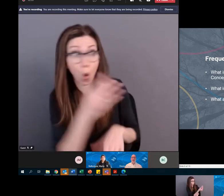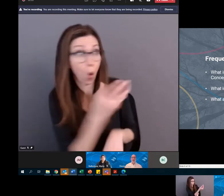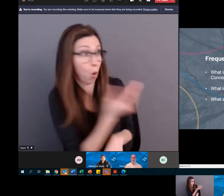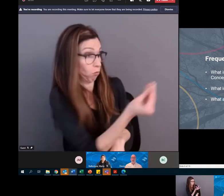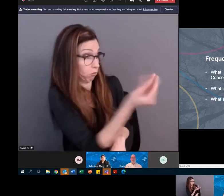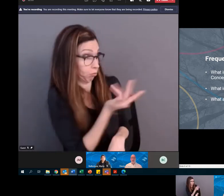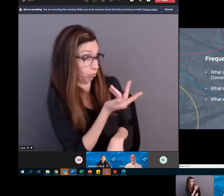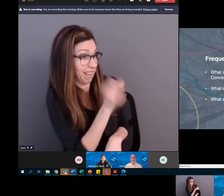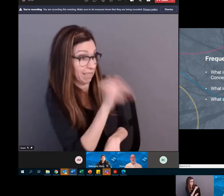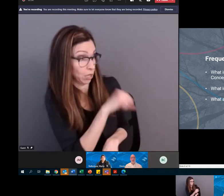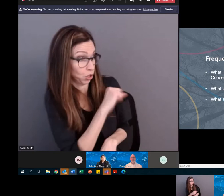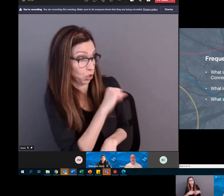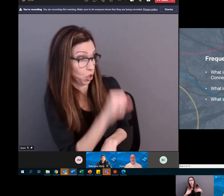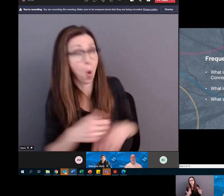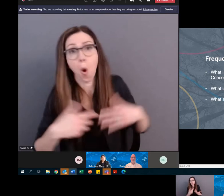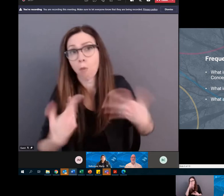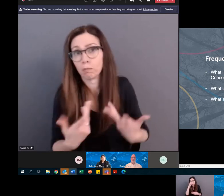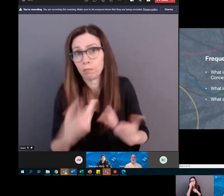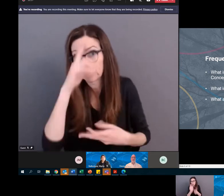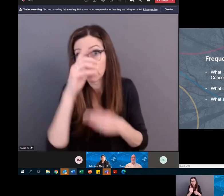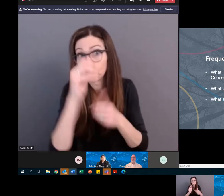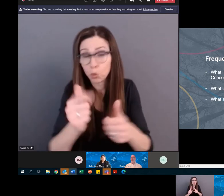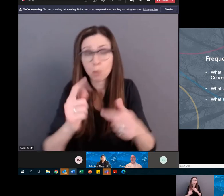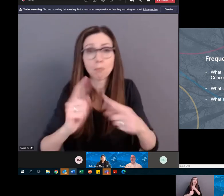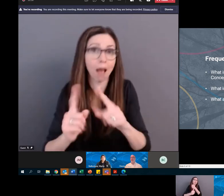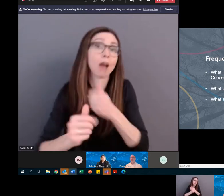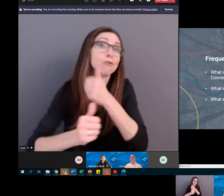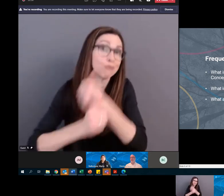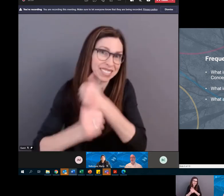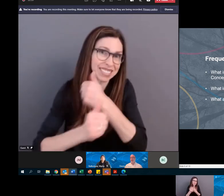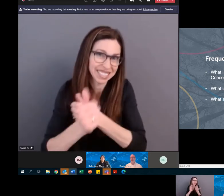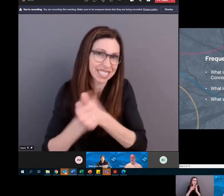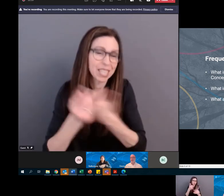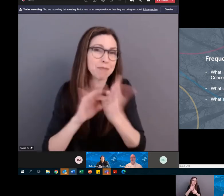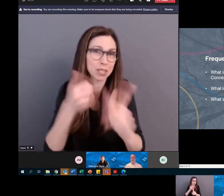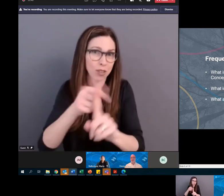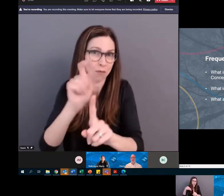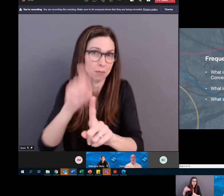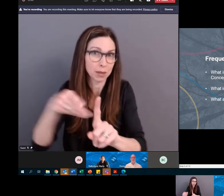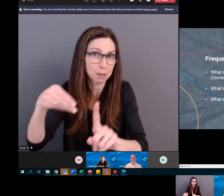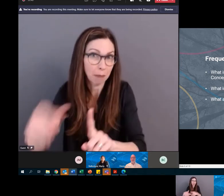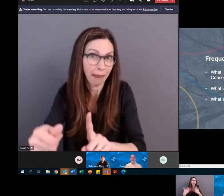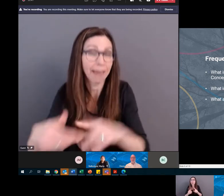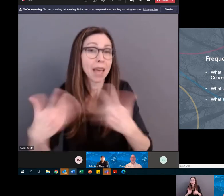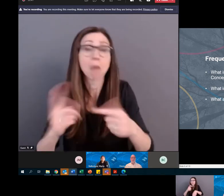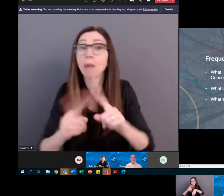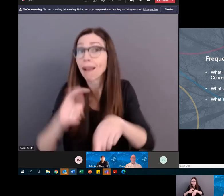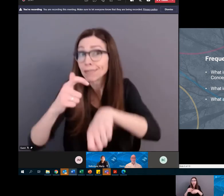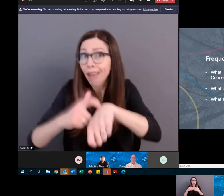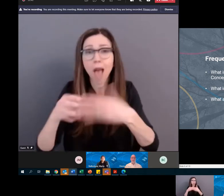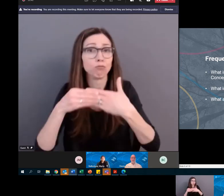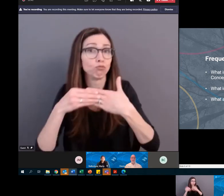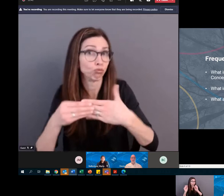However, this also allows artists more flexibility as to when to apply. If